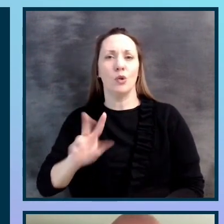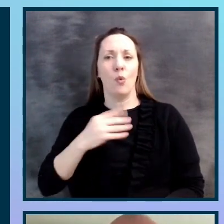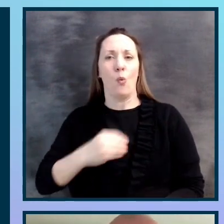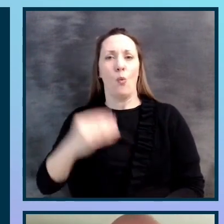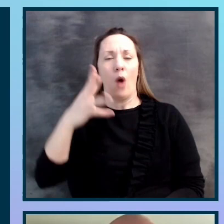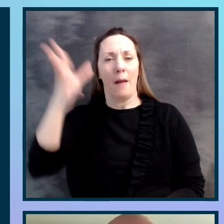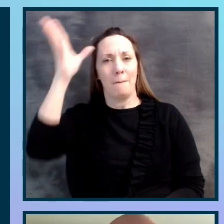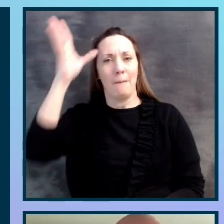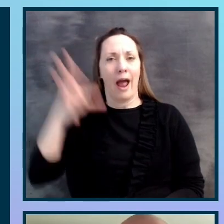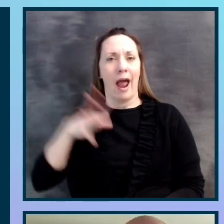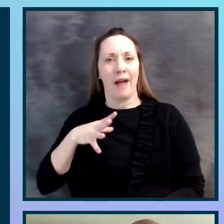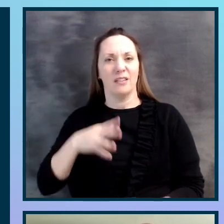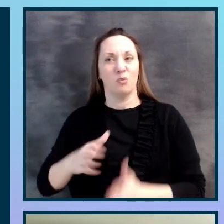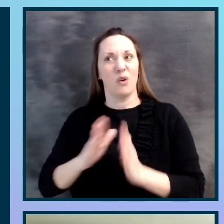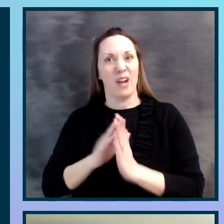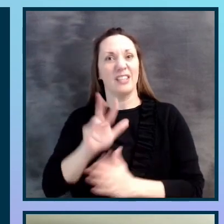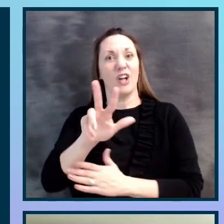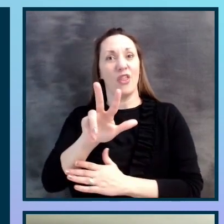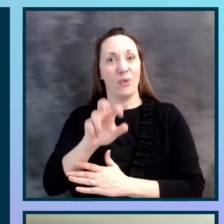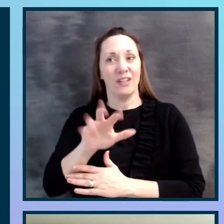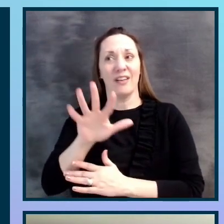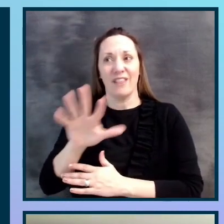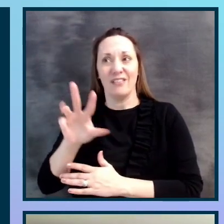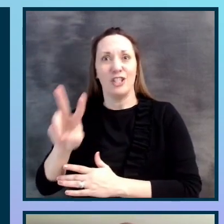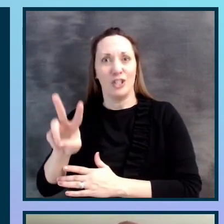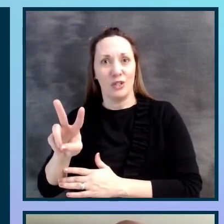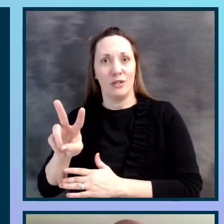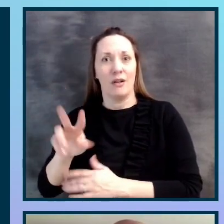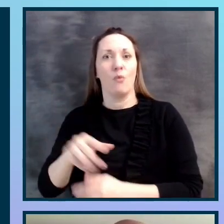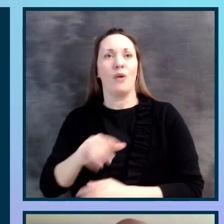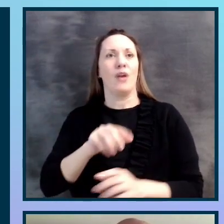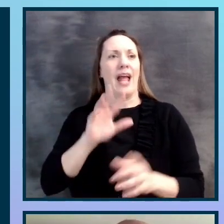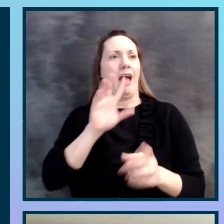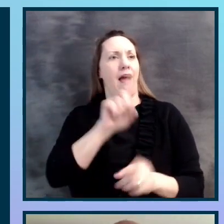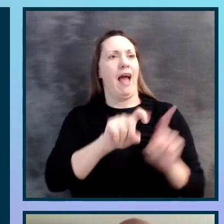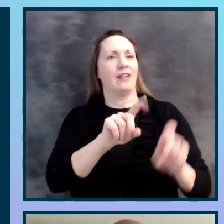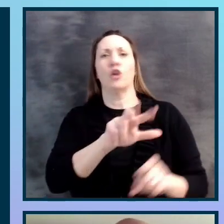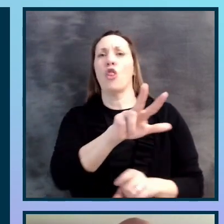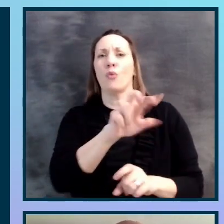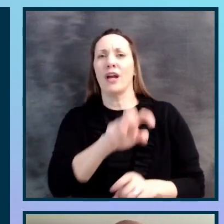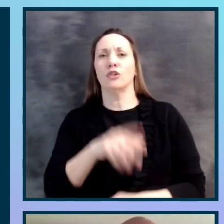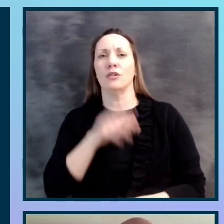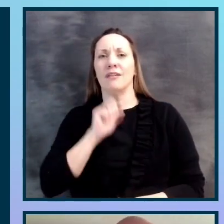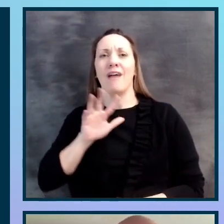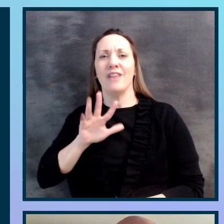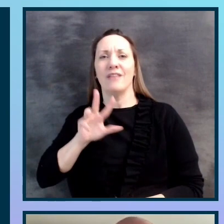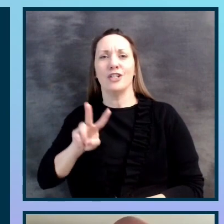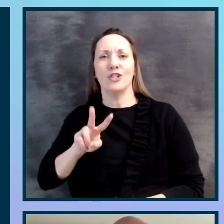we would ask 352 year old white males, and it irons out the kind of the blips within this.